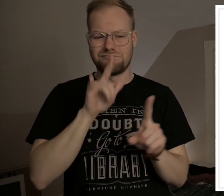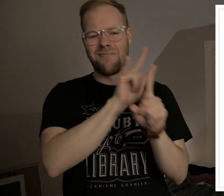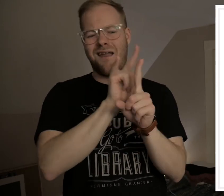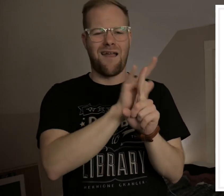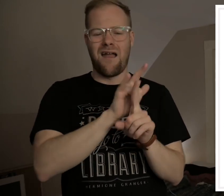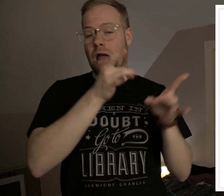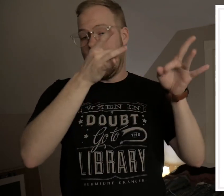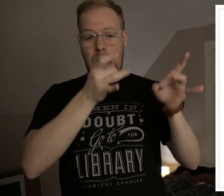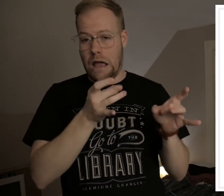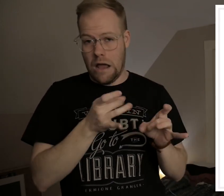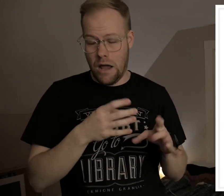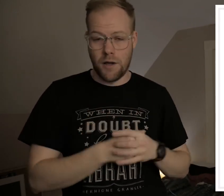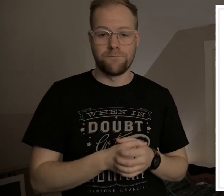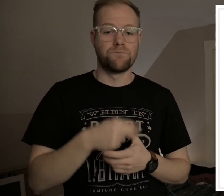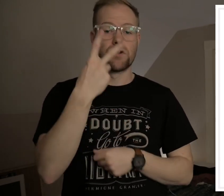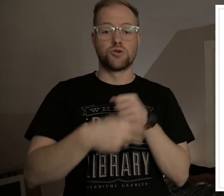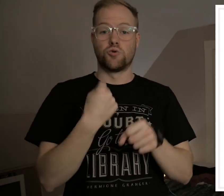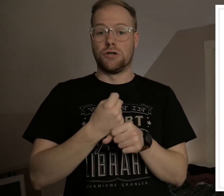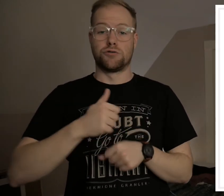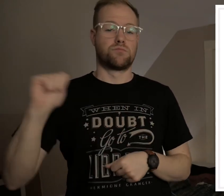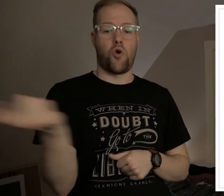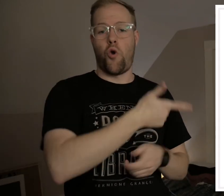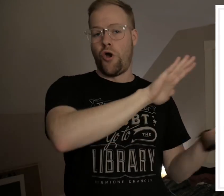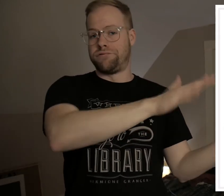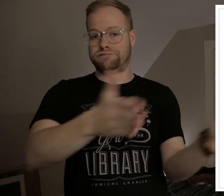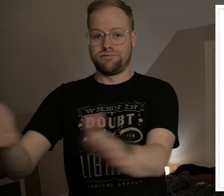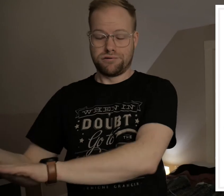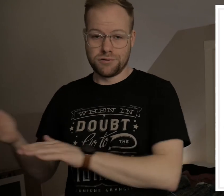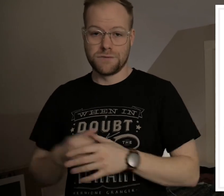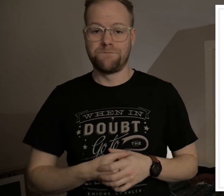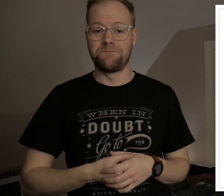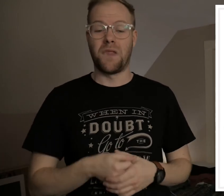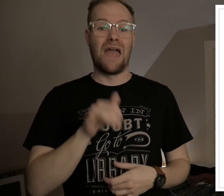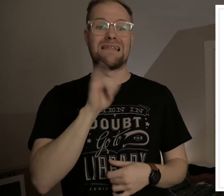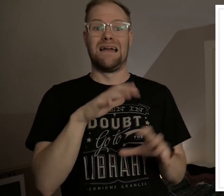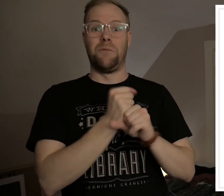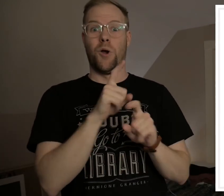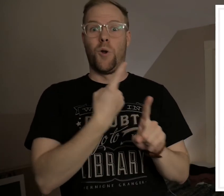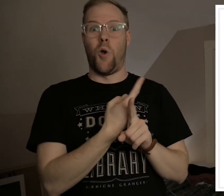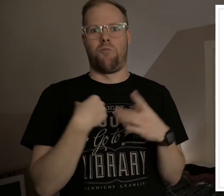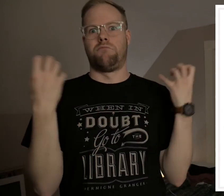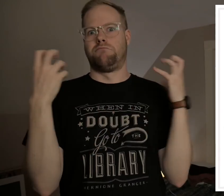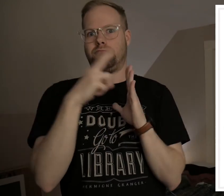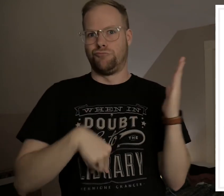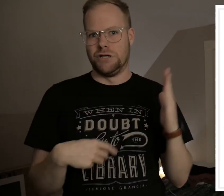They’re loved and hated. In two years, they’re all dead. This synopsis alone made me want to read it!